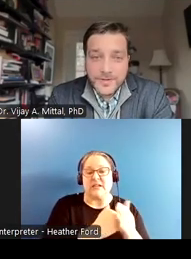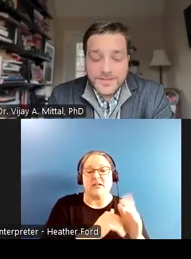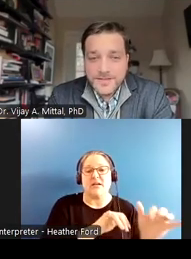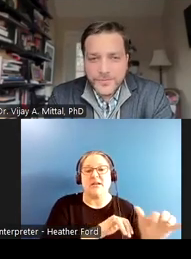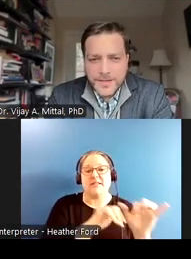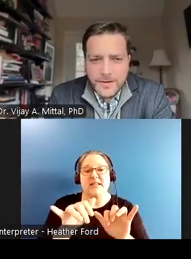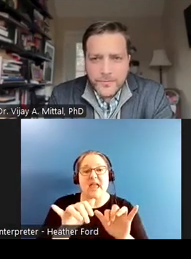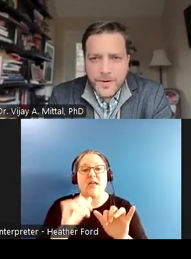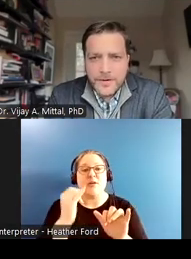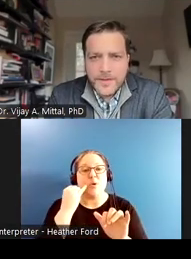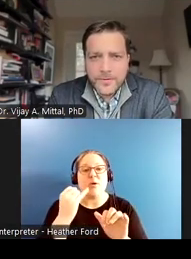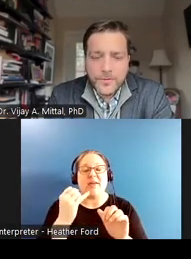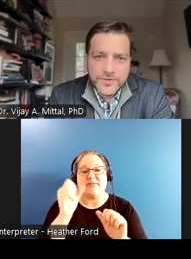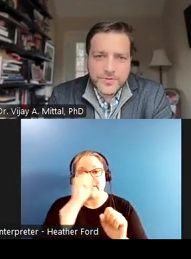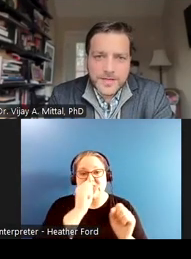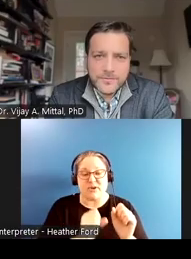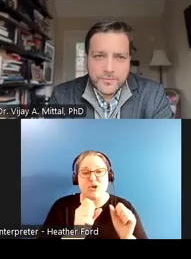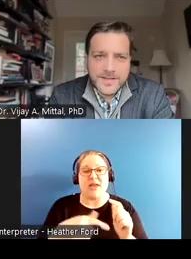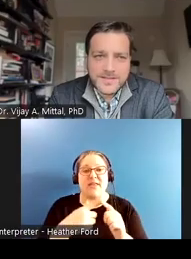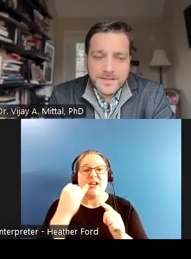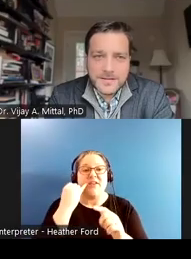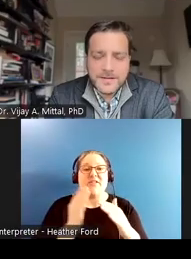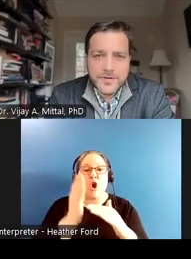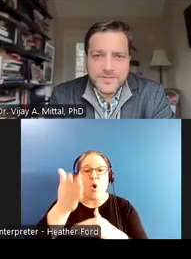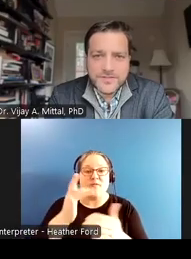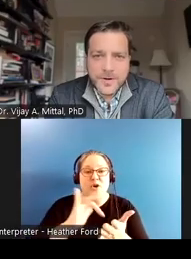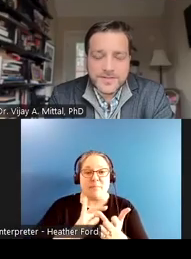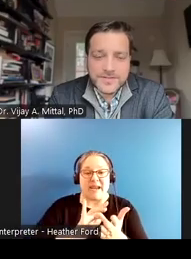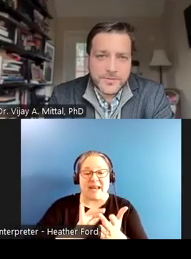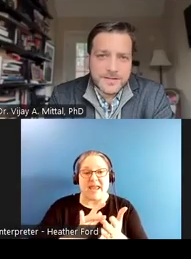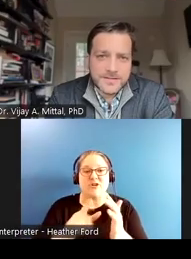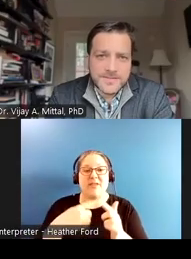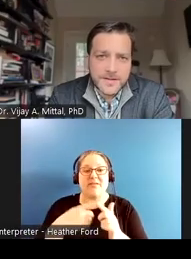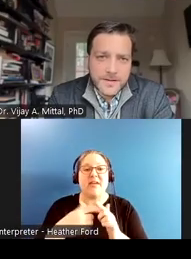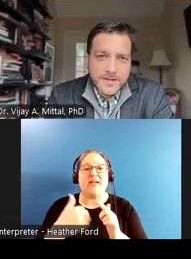in schizophrenia where they're overtreated, we see the emergence of parkinsonianisms.